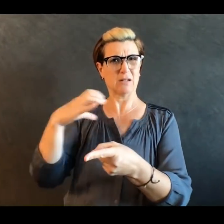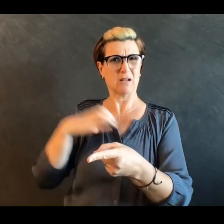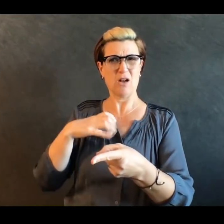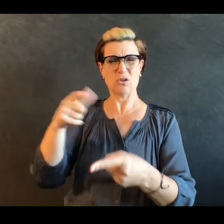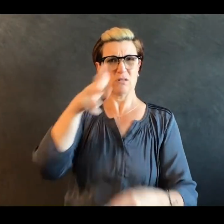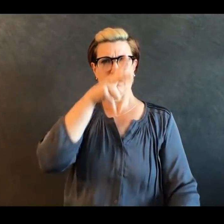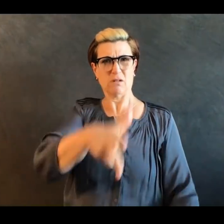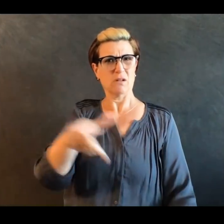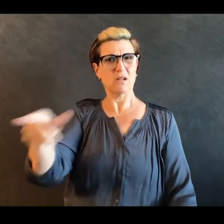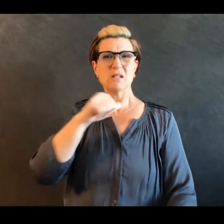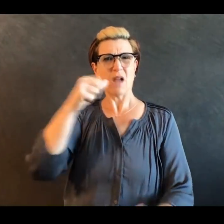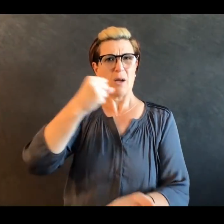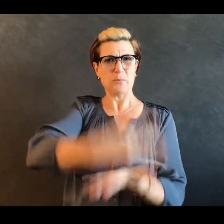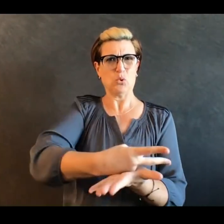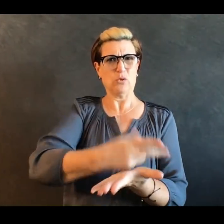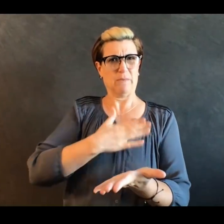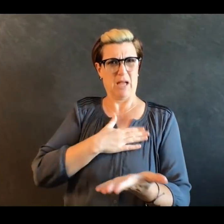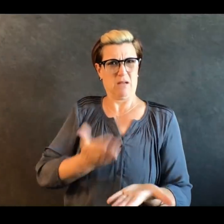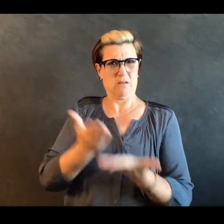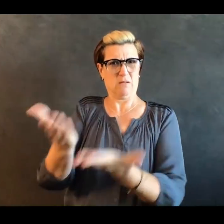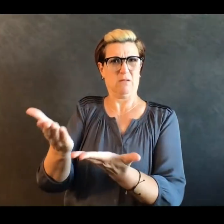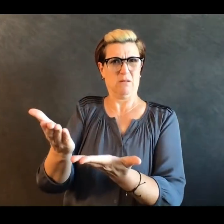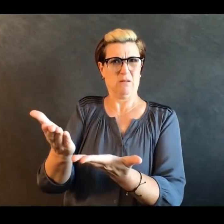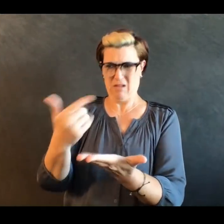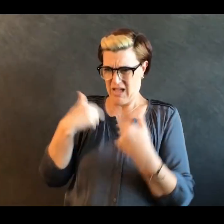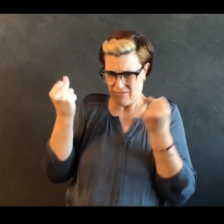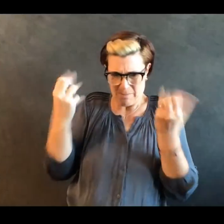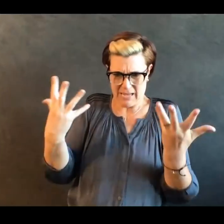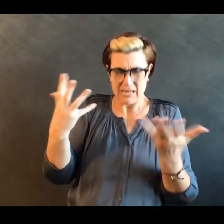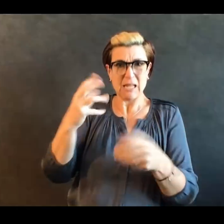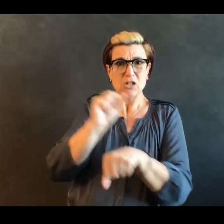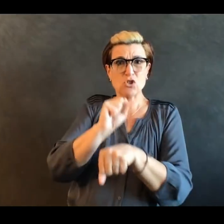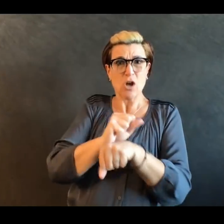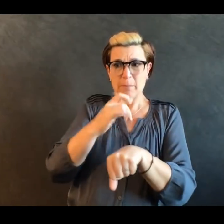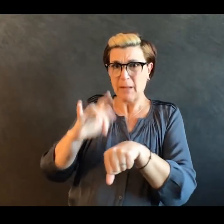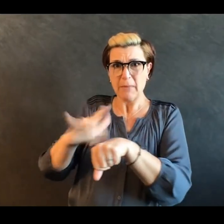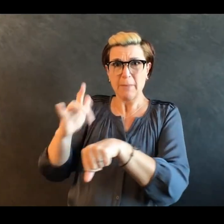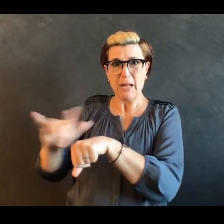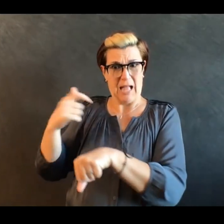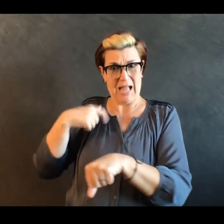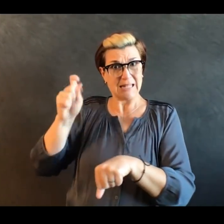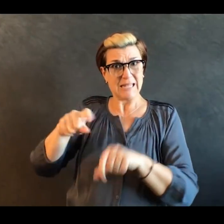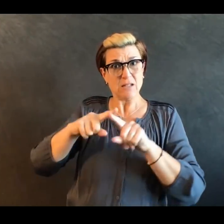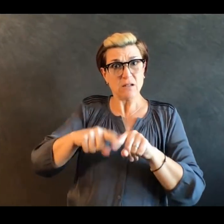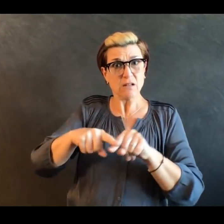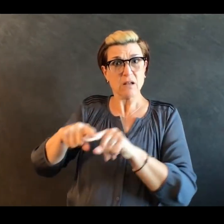it to us we have many many positions that are unstaffed because we can't get